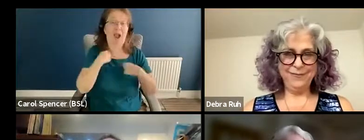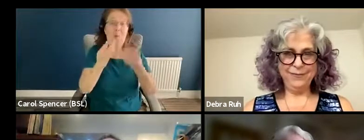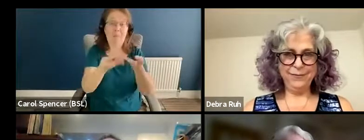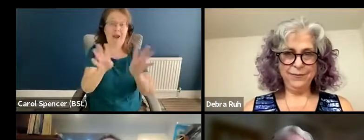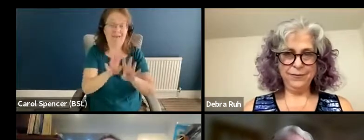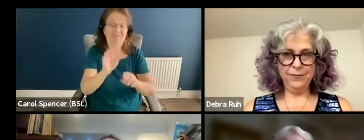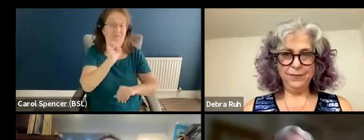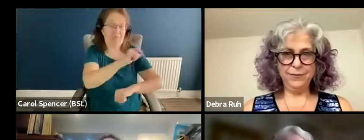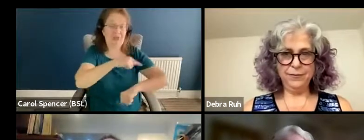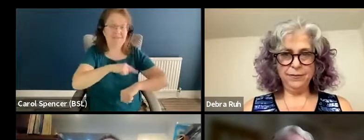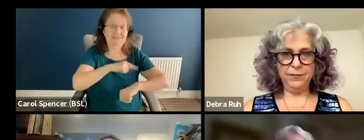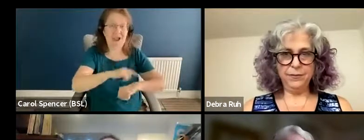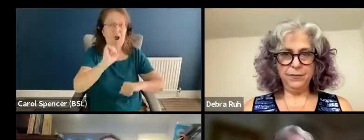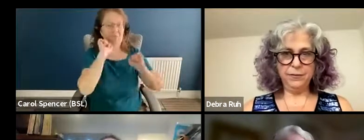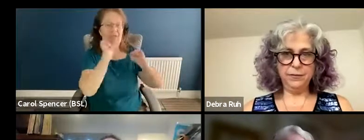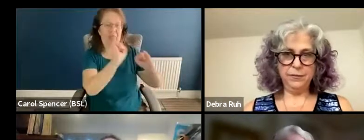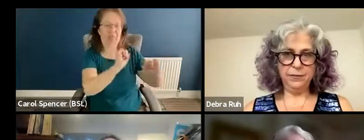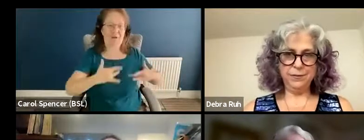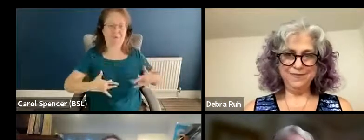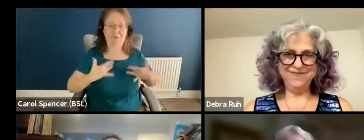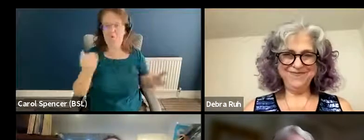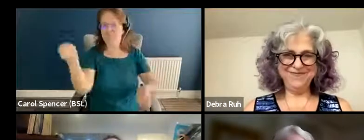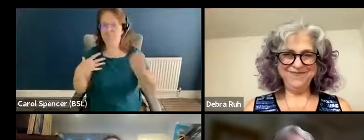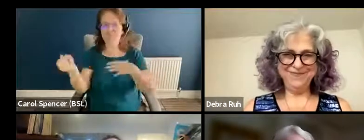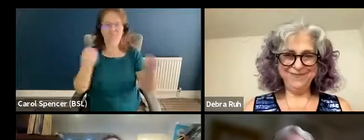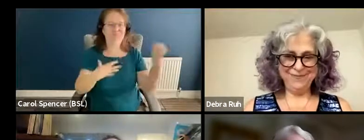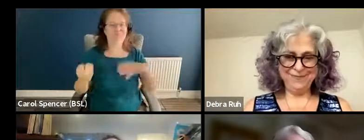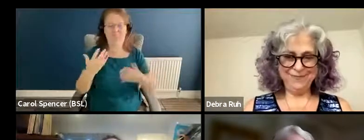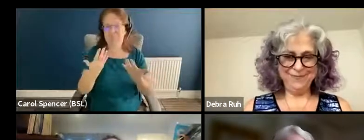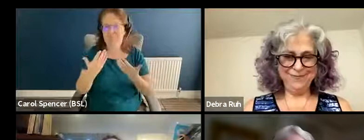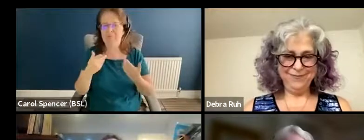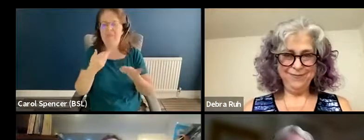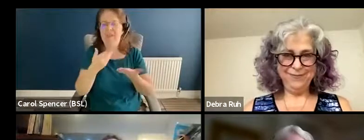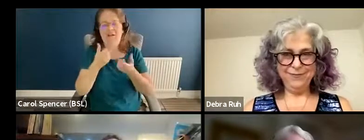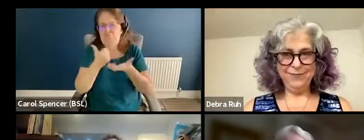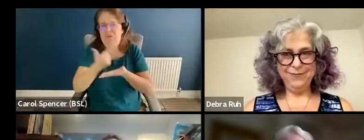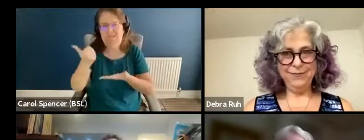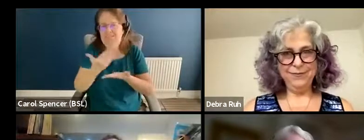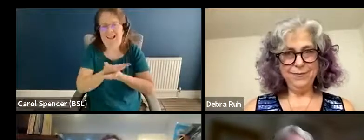time and insights today. I think they've all been brilliant and very clear and cogent with us.